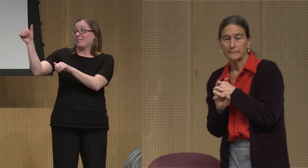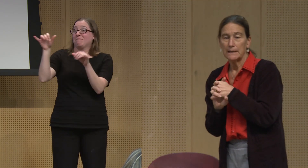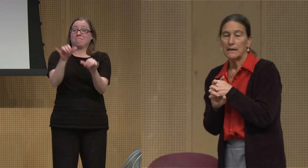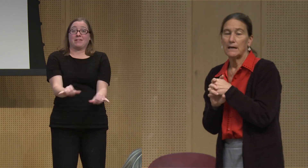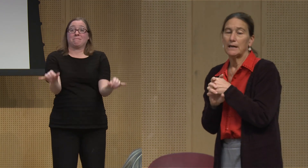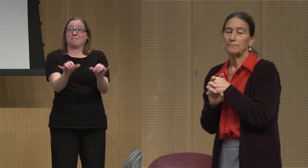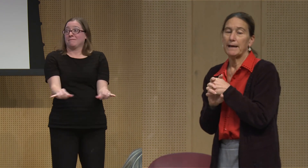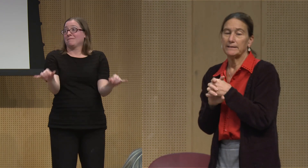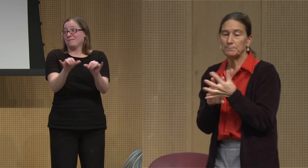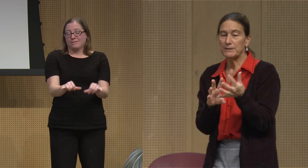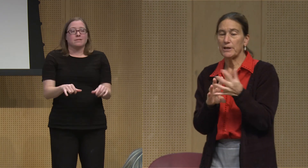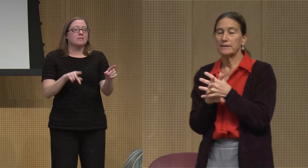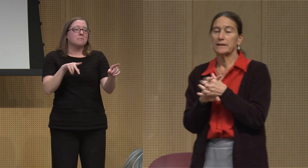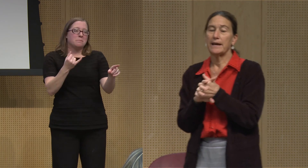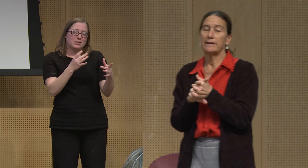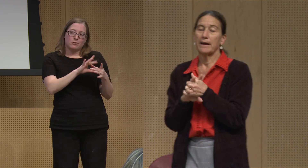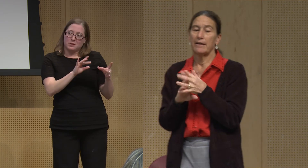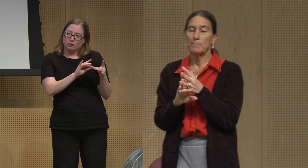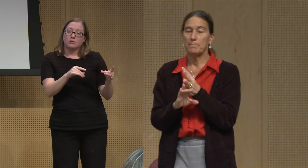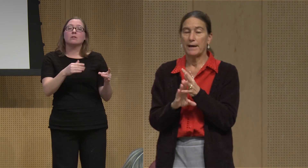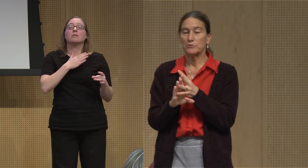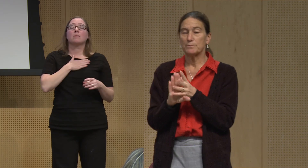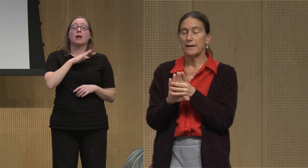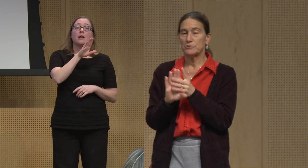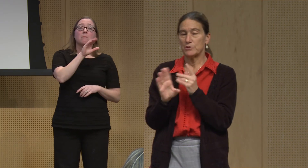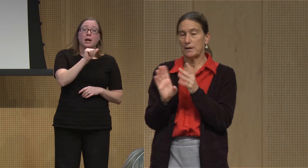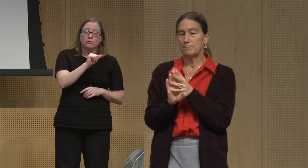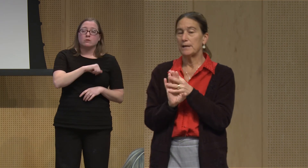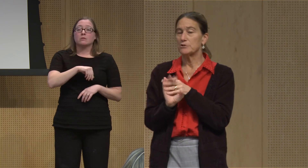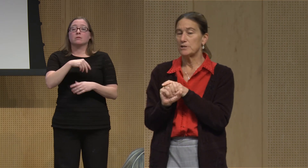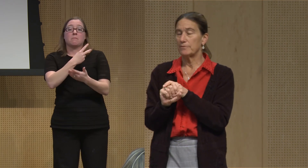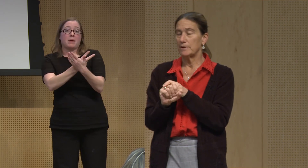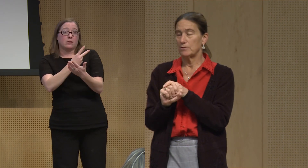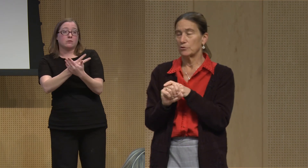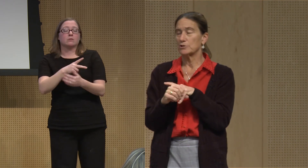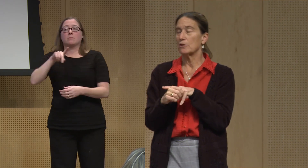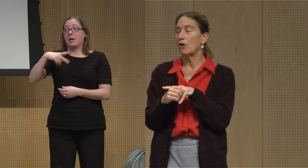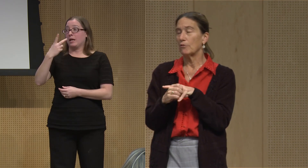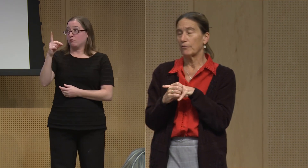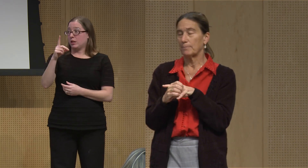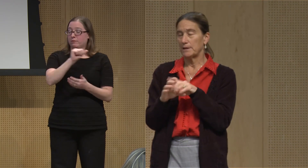UM, AS PJ INDICATED, I HAVE MY BACHELOR'S, MASTER'S, AND PhD IN NURSING ALL FROM HERE,